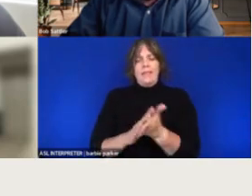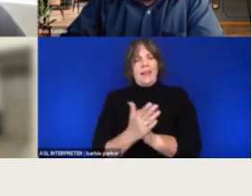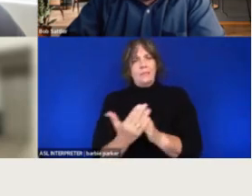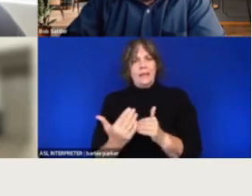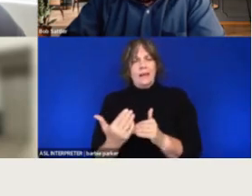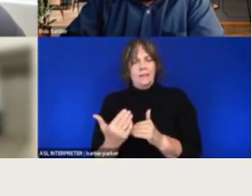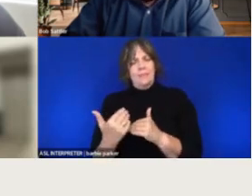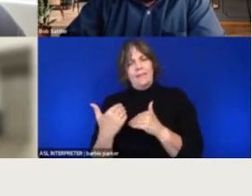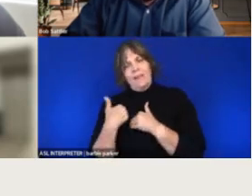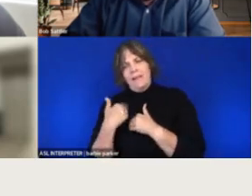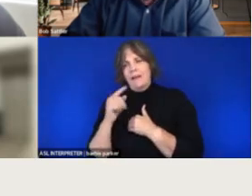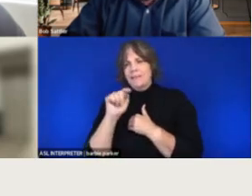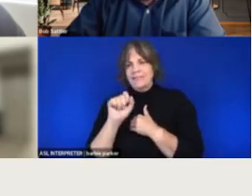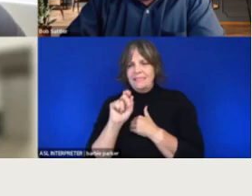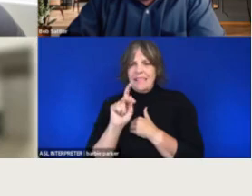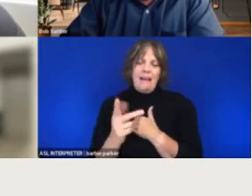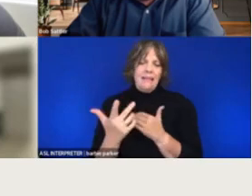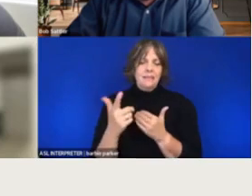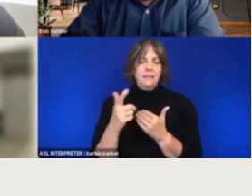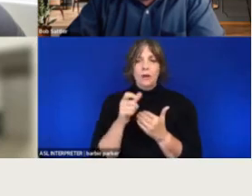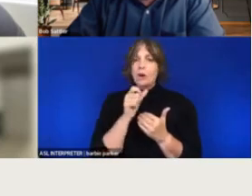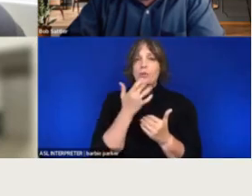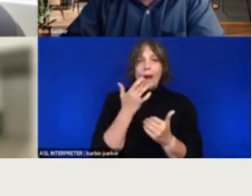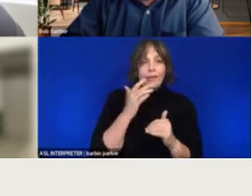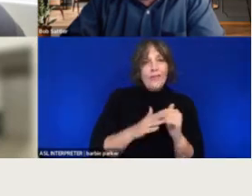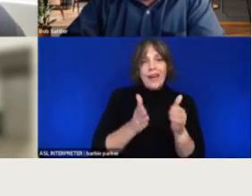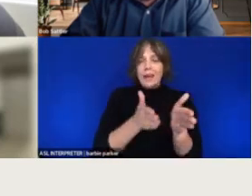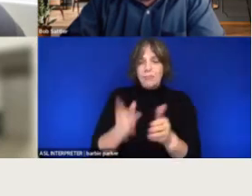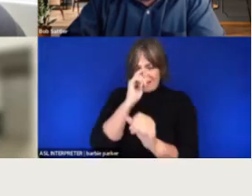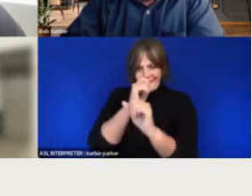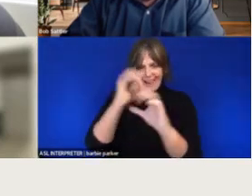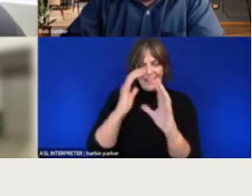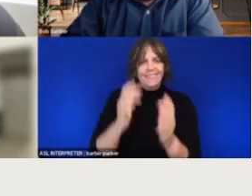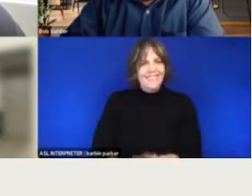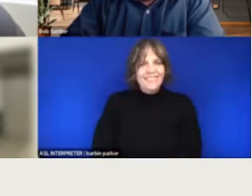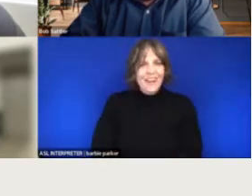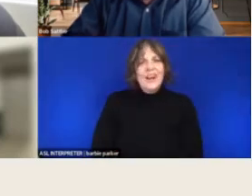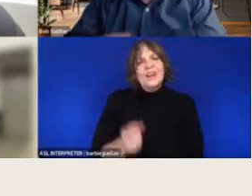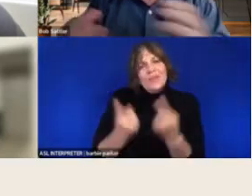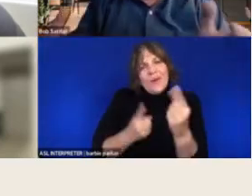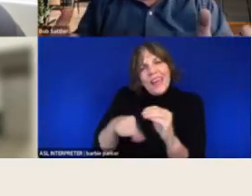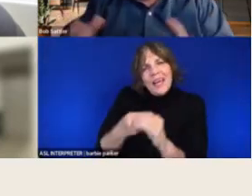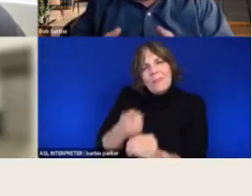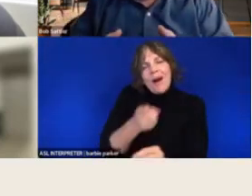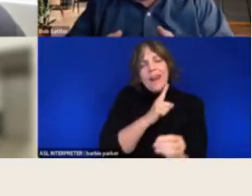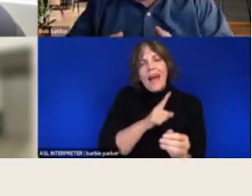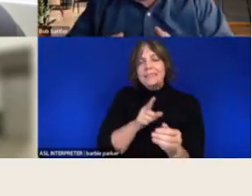than a plan. And so really thinking about how as a case manager, you can be the conduit for all the information that